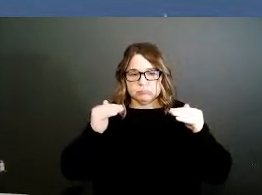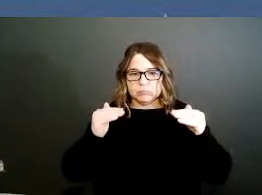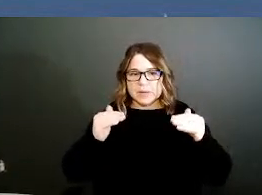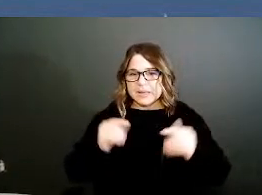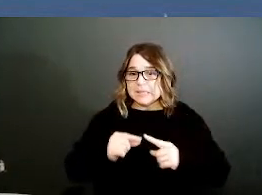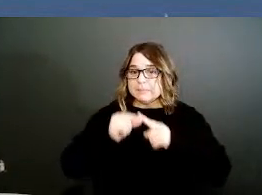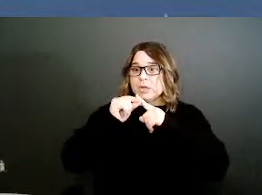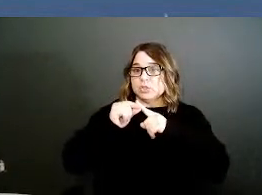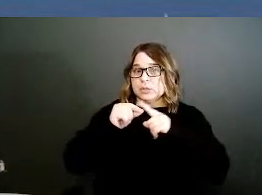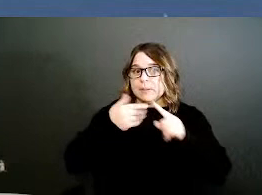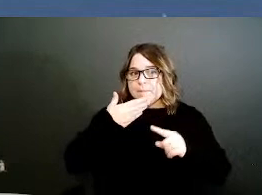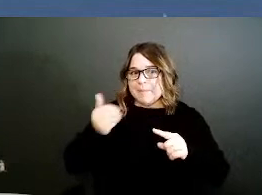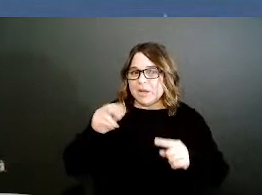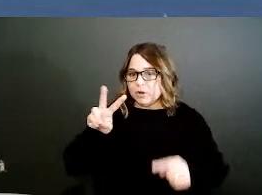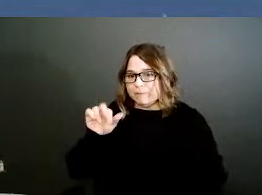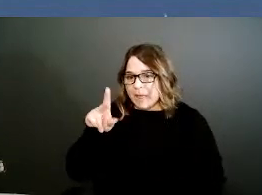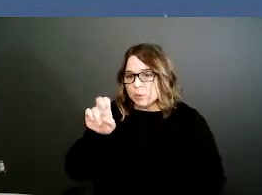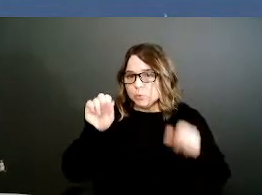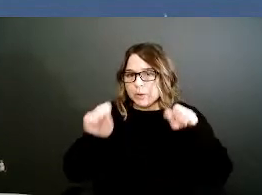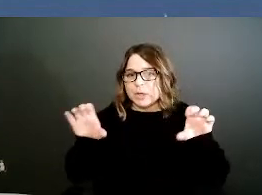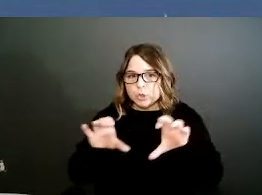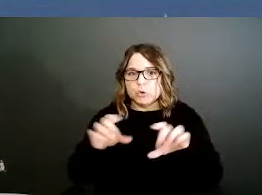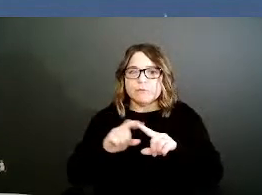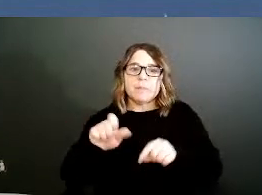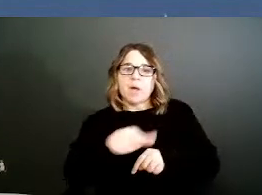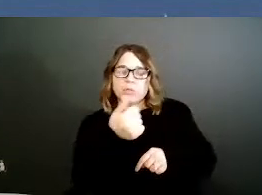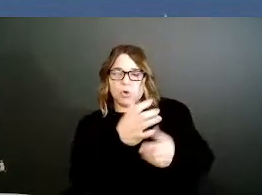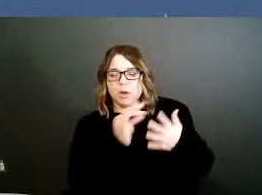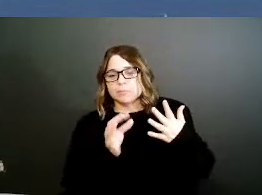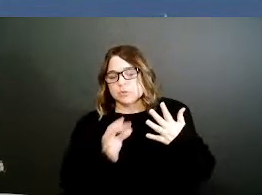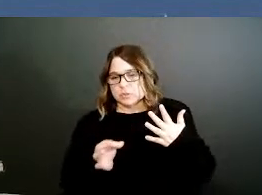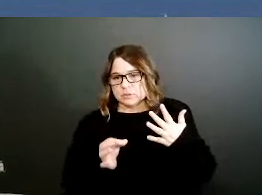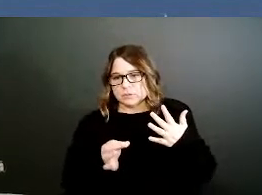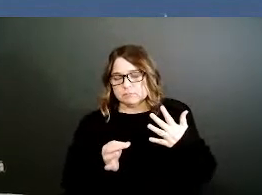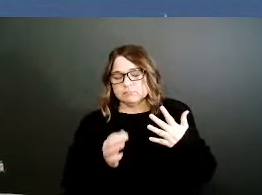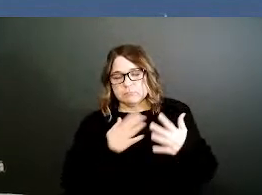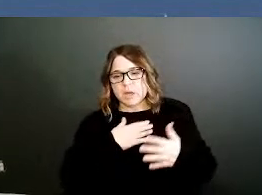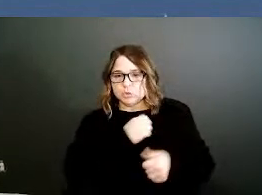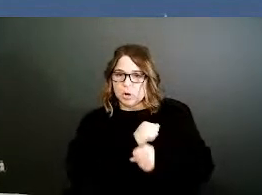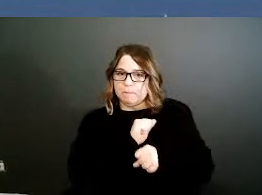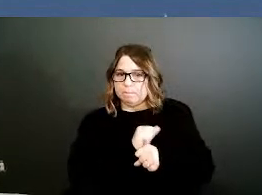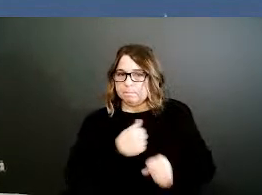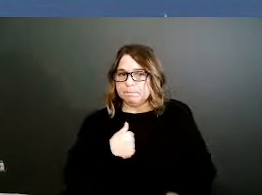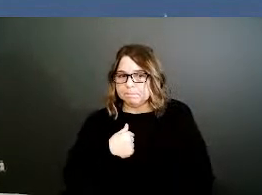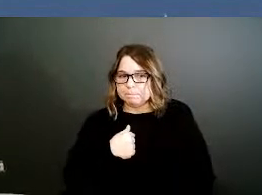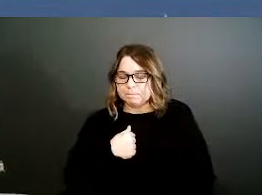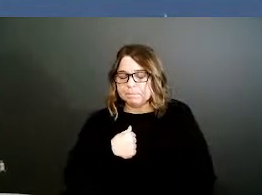ESPECIALLY WHETHER BETTER VALUE COULD BE ACHIEVED FROM IF YOU THINK OF A CITY BUDGET, WHAT IS GOOD VALUE?